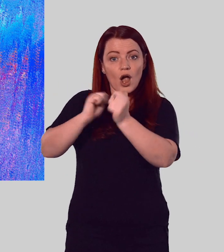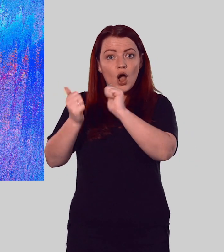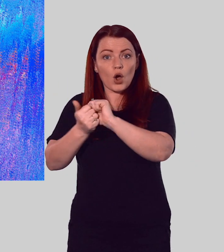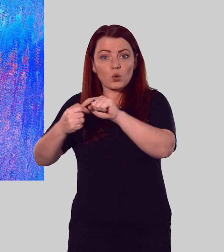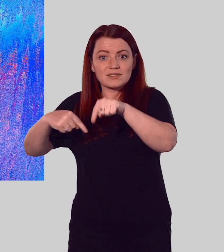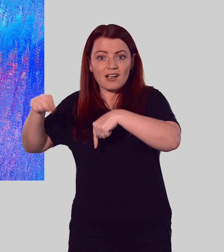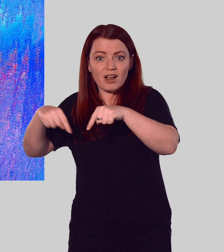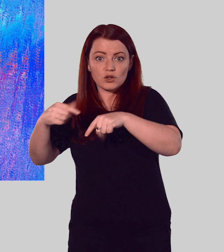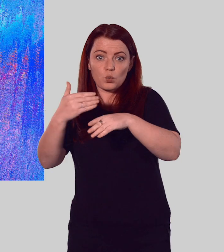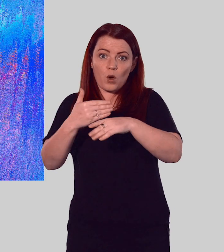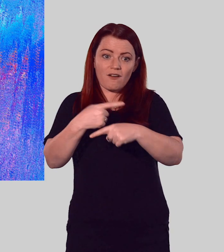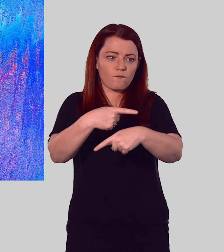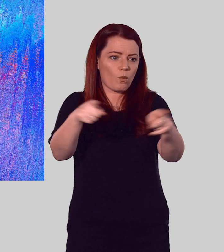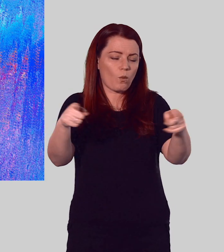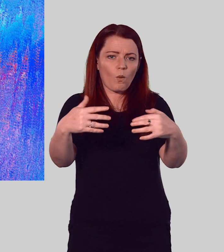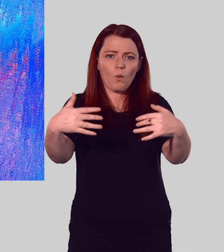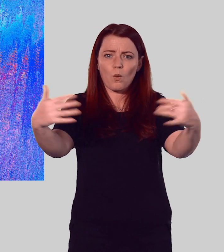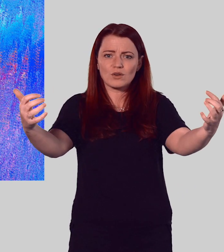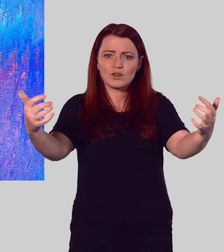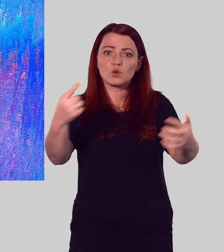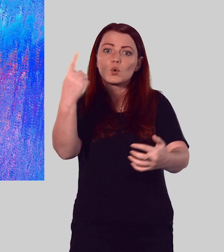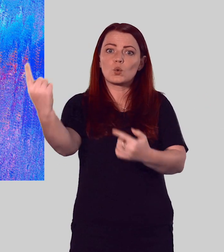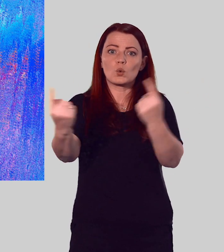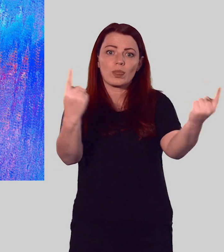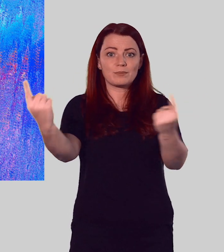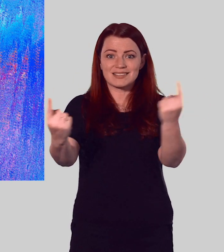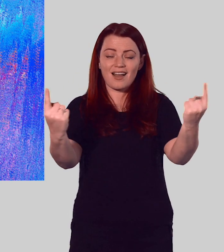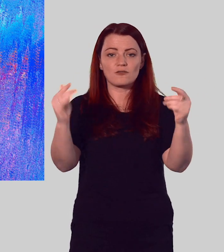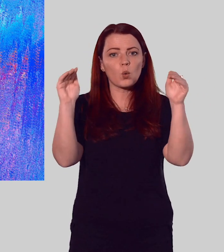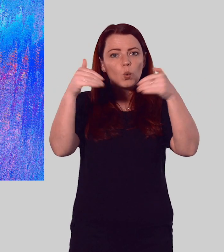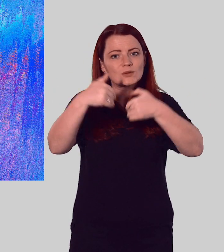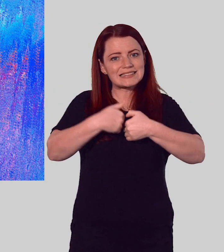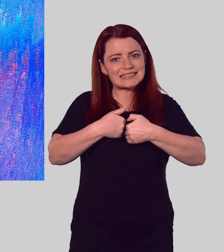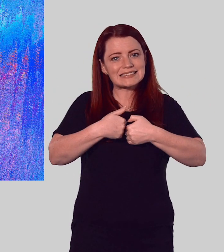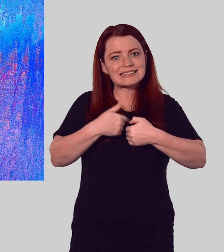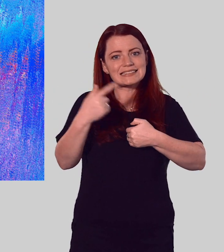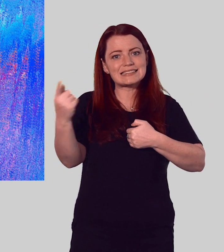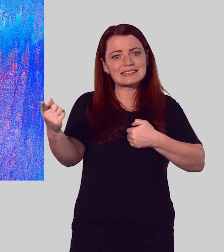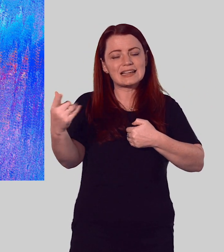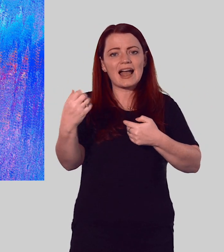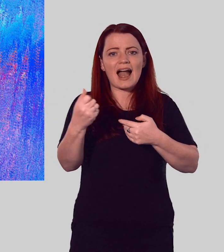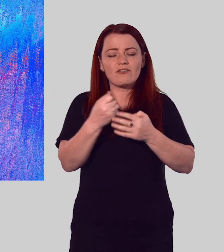audiences who find themselves on the autistic spectrum who have profound multiple learning